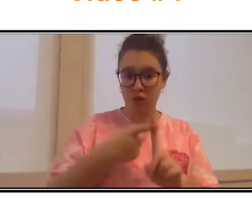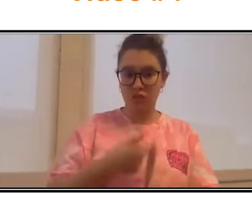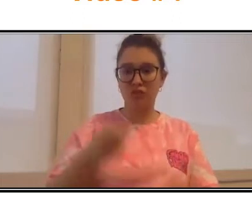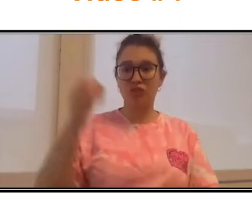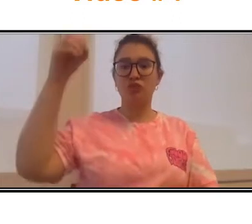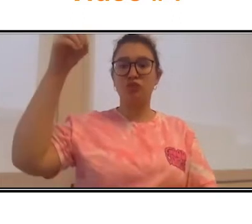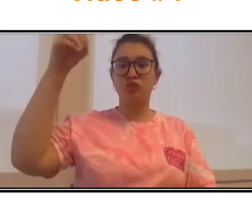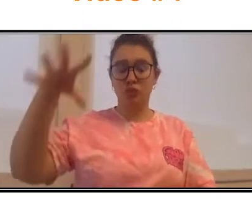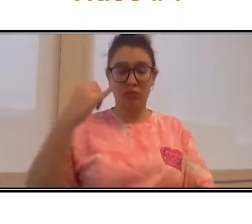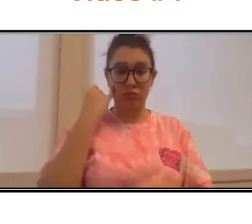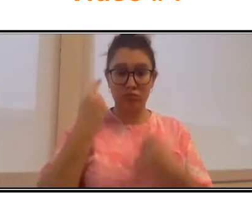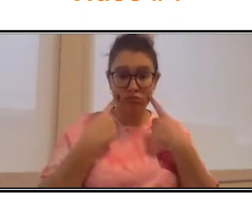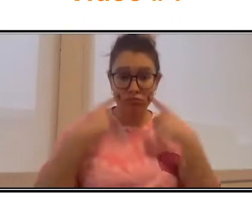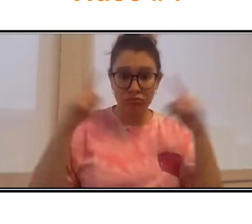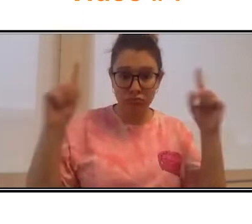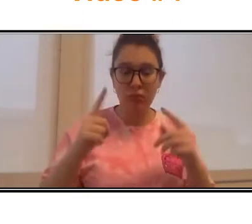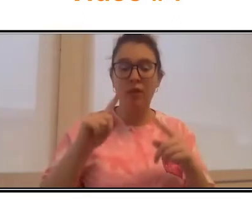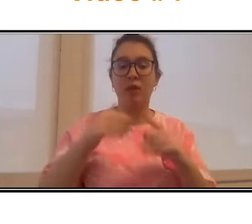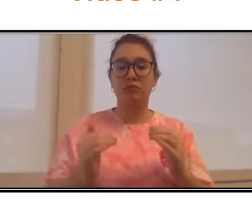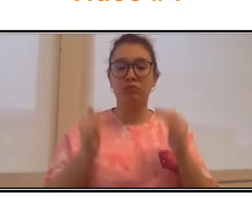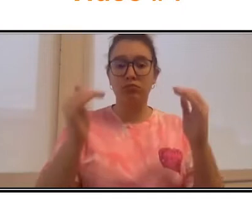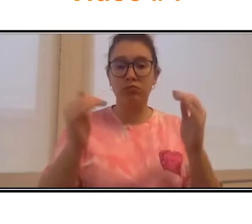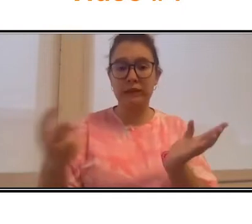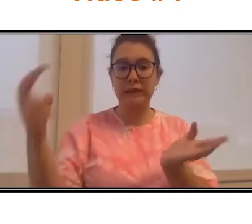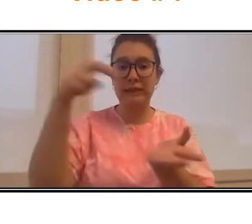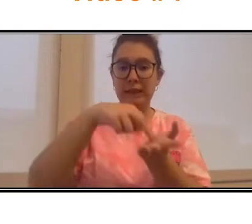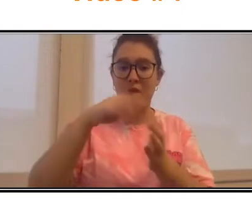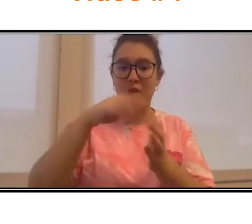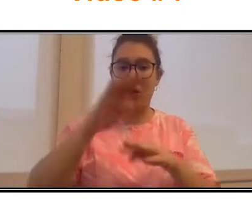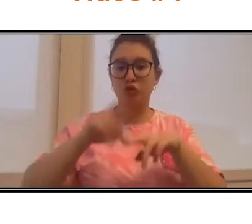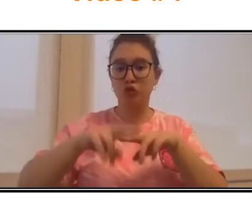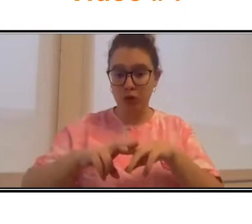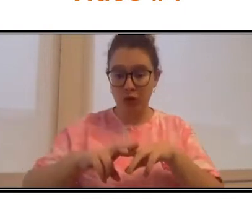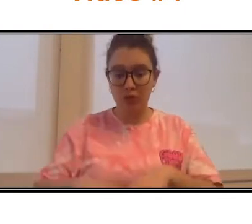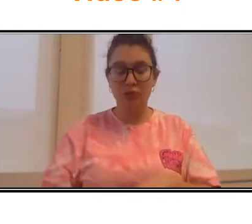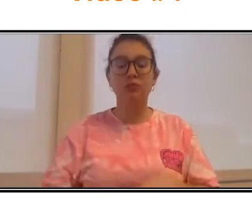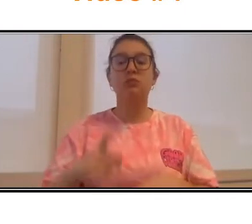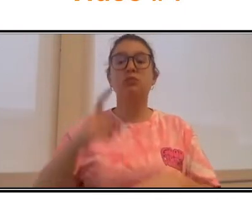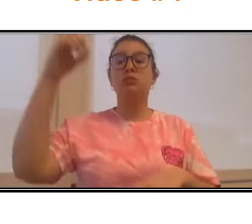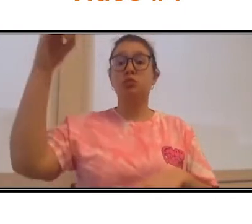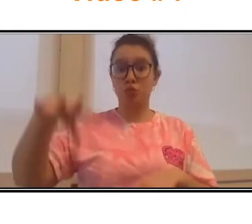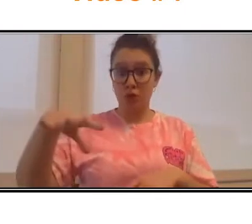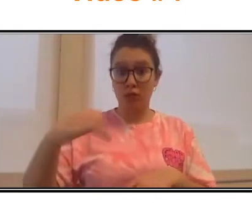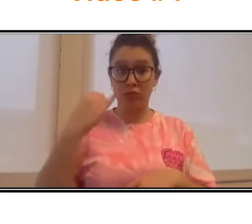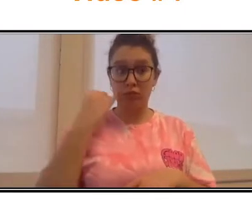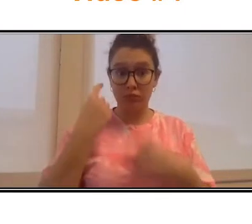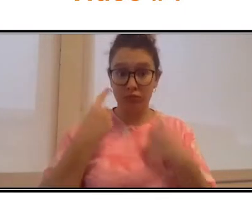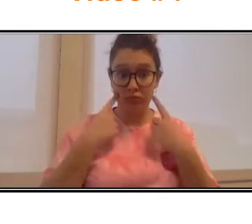once dropped from a distance, have zero cracks. So I'm going to stand from a chair